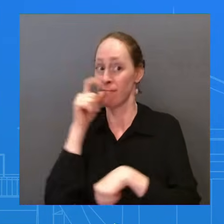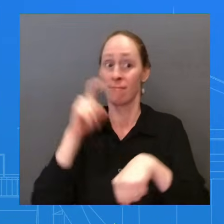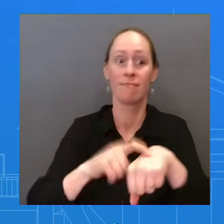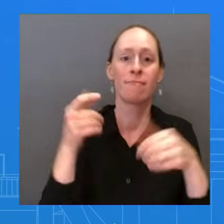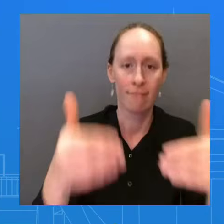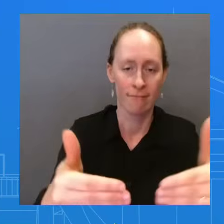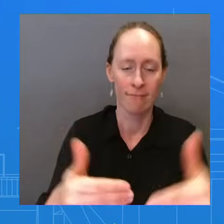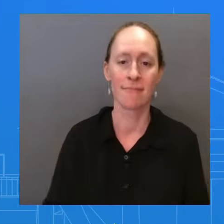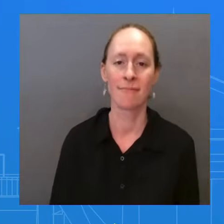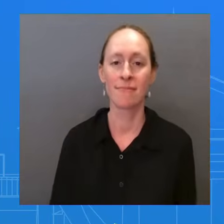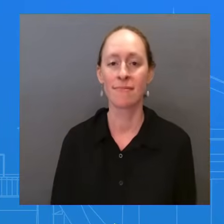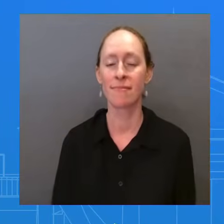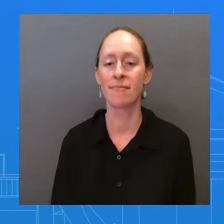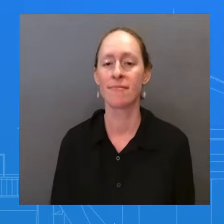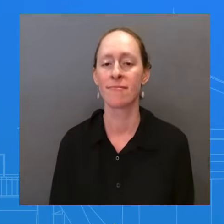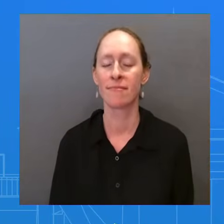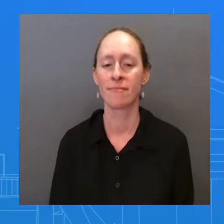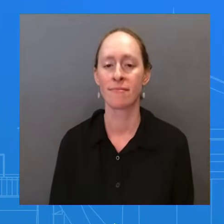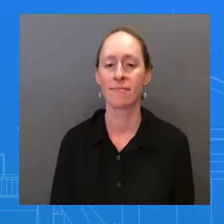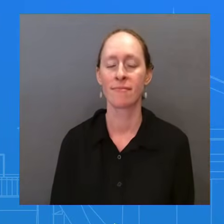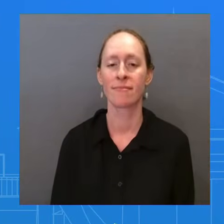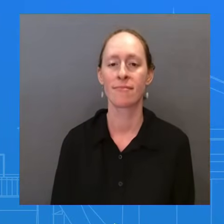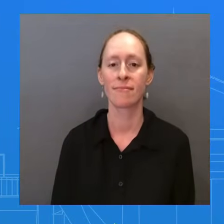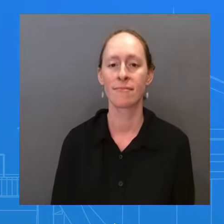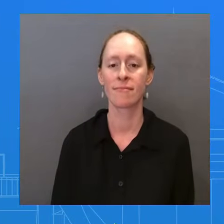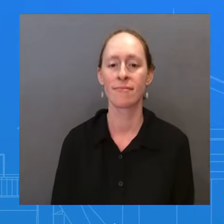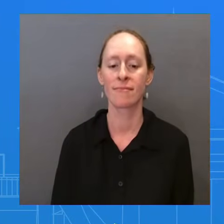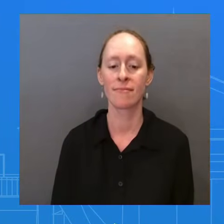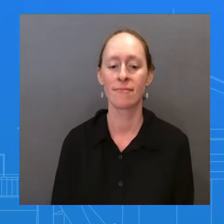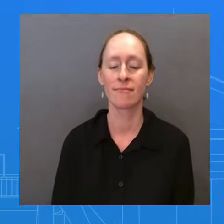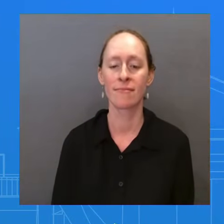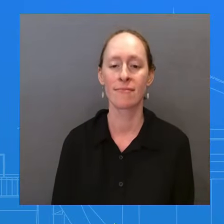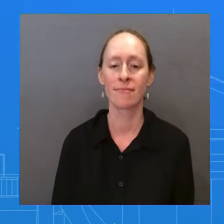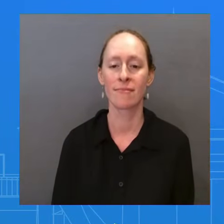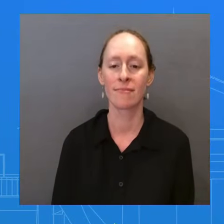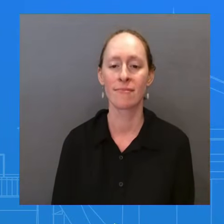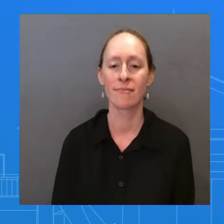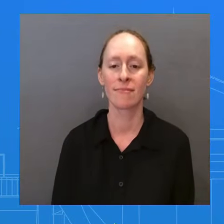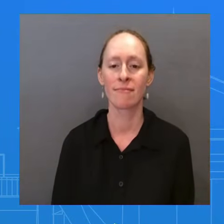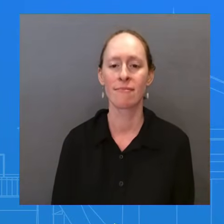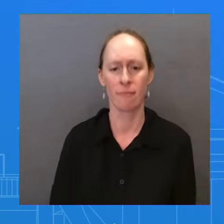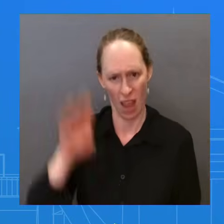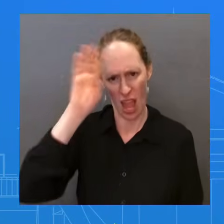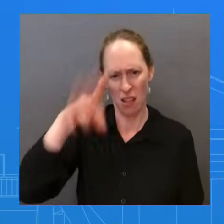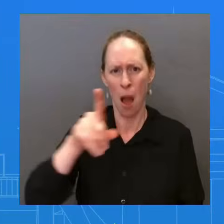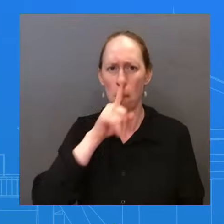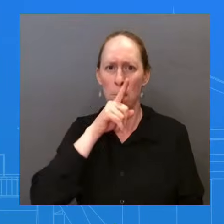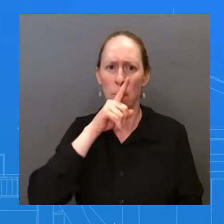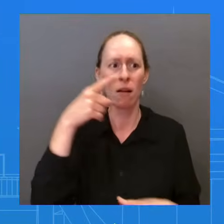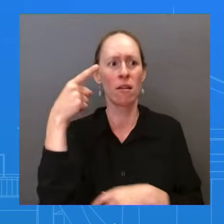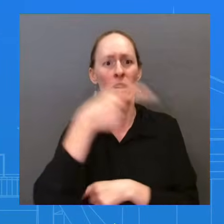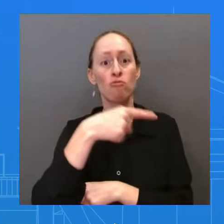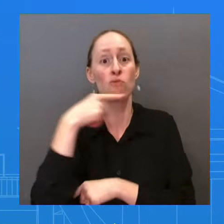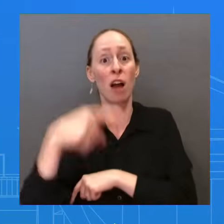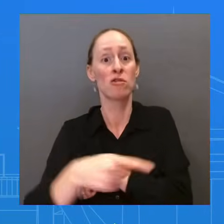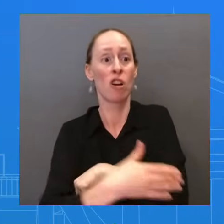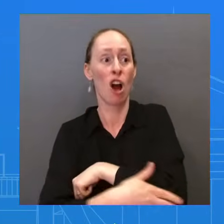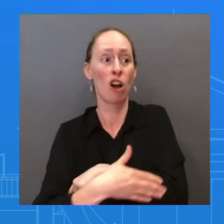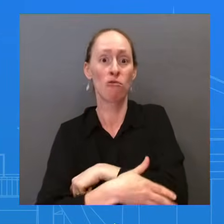any attacks on Russian territory, including using Ukrainian equipment. Why is that?